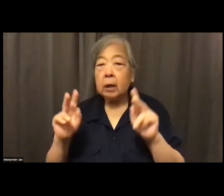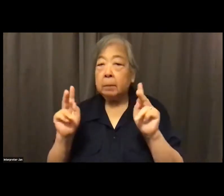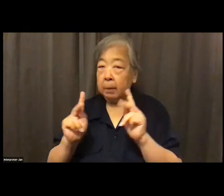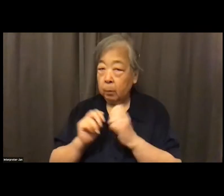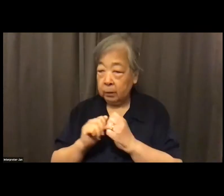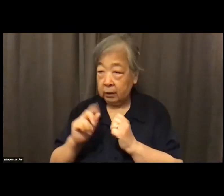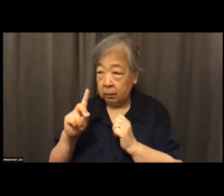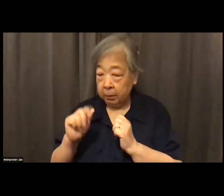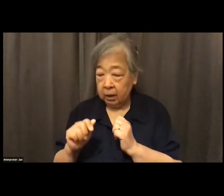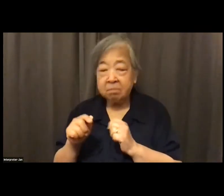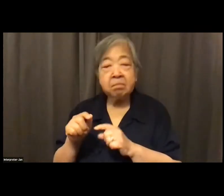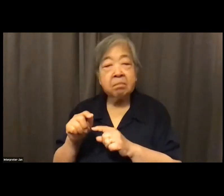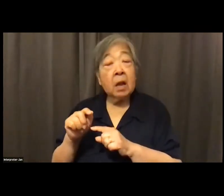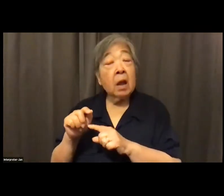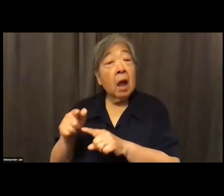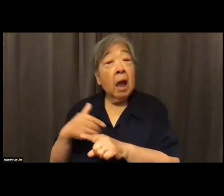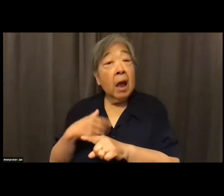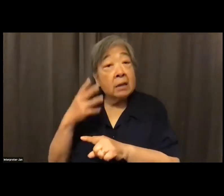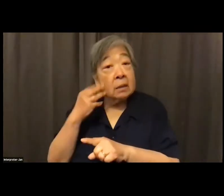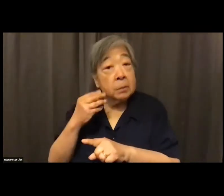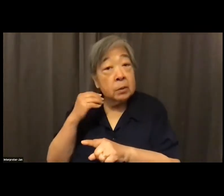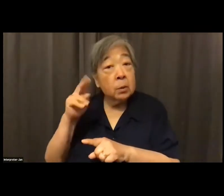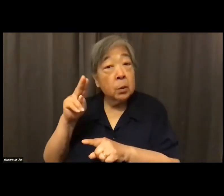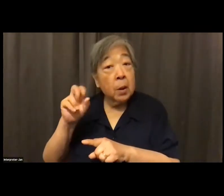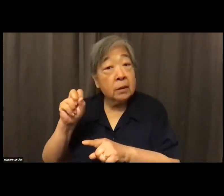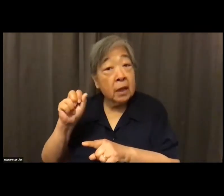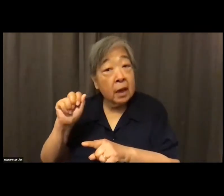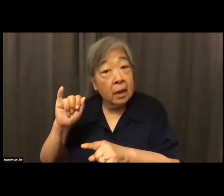She has experience with USAID and State Department grants.